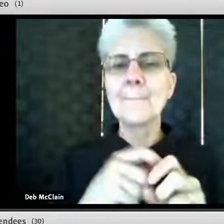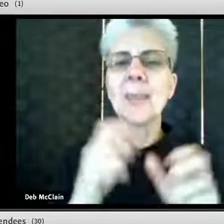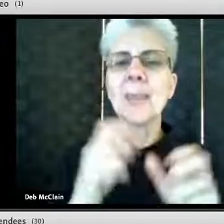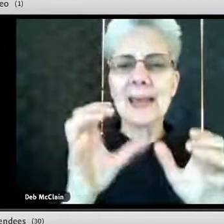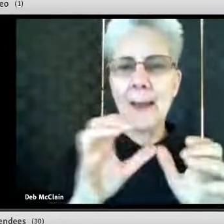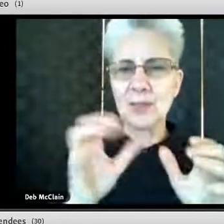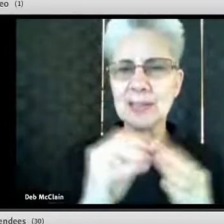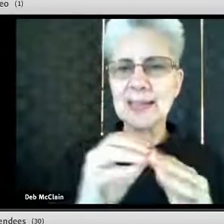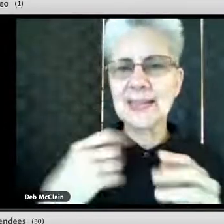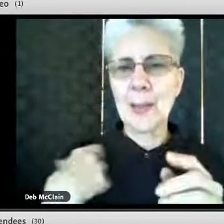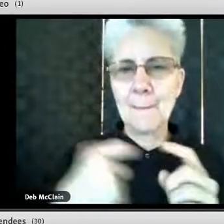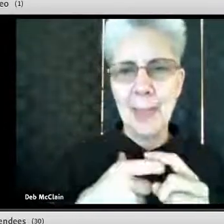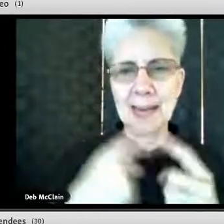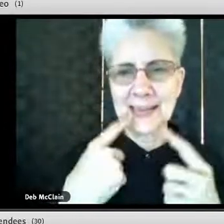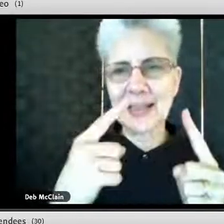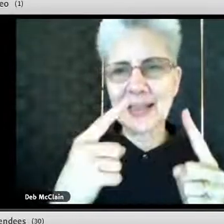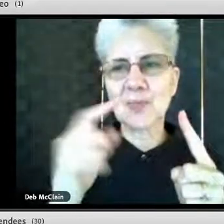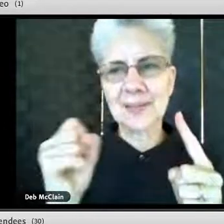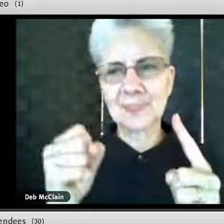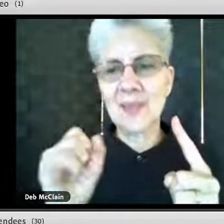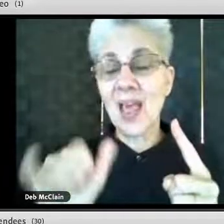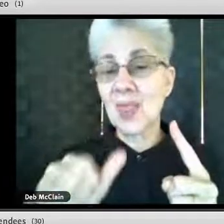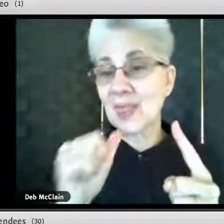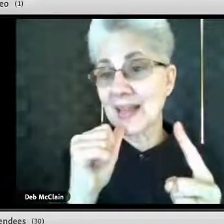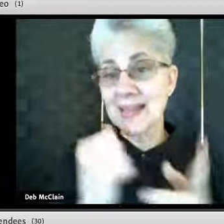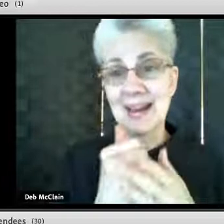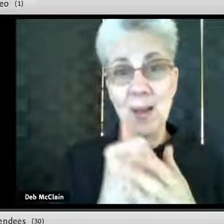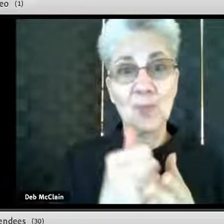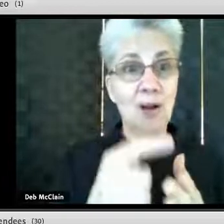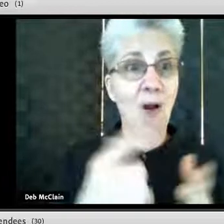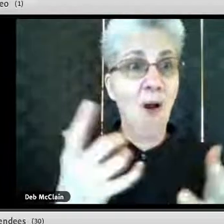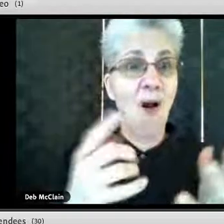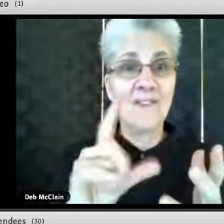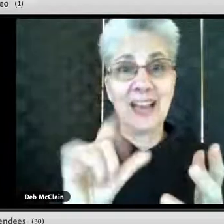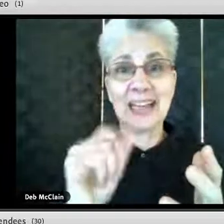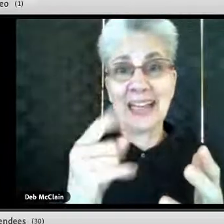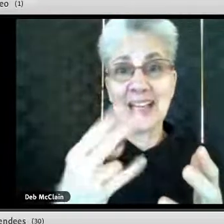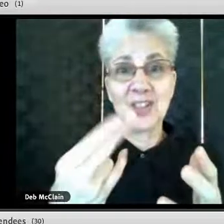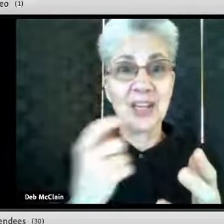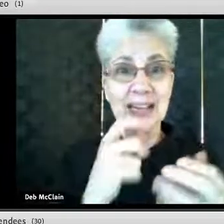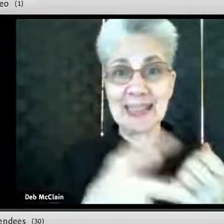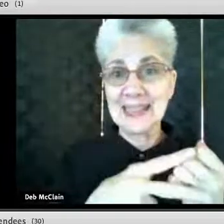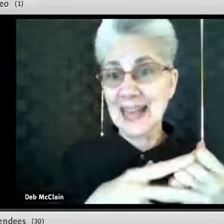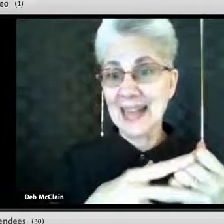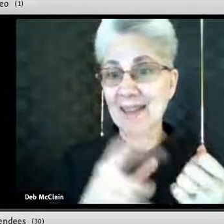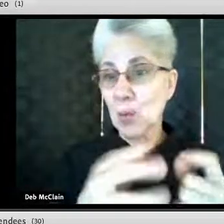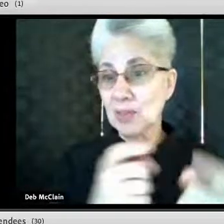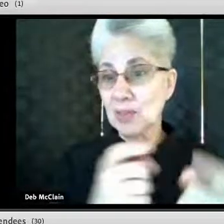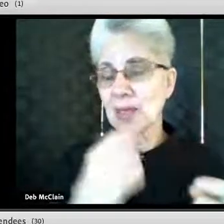adding captions in Spanish successfully. That is not helpful at all if it glitches out and doesn't save your changes.